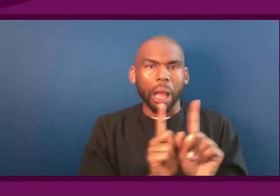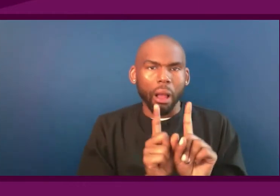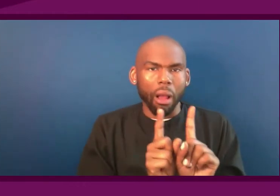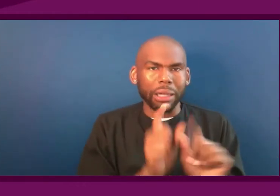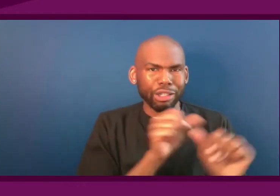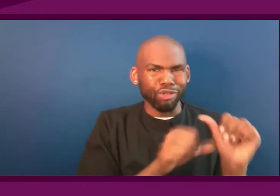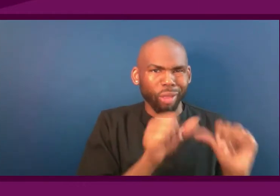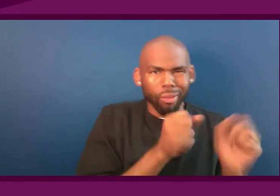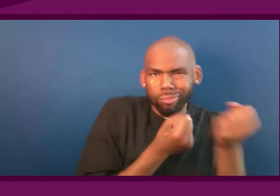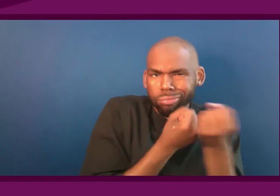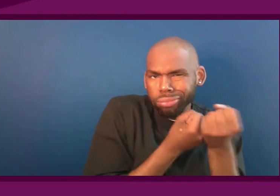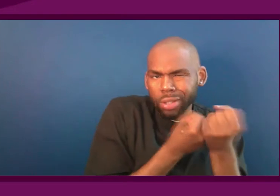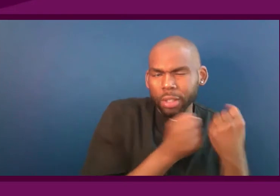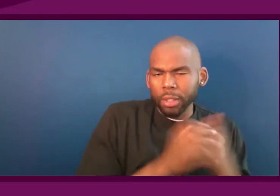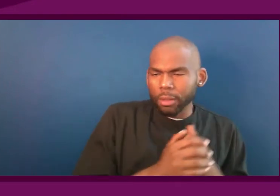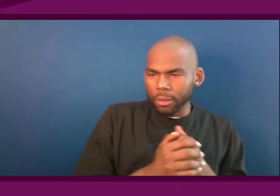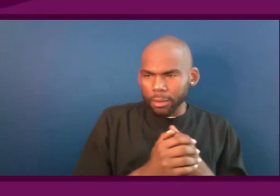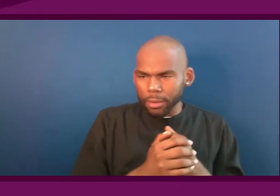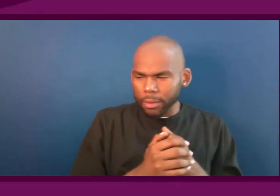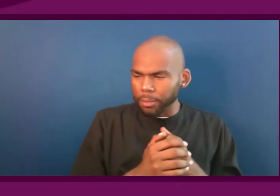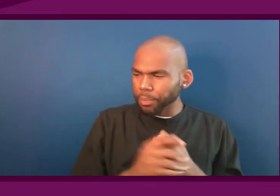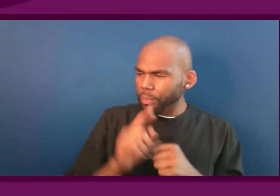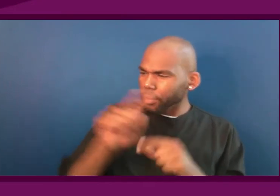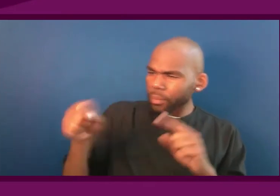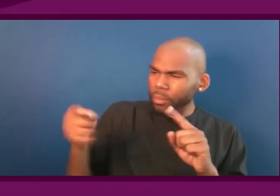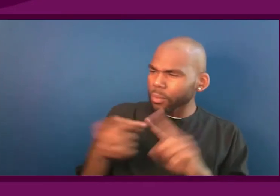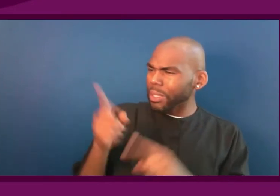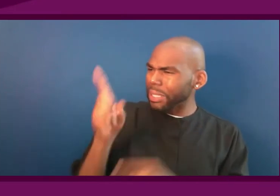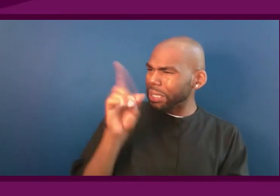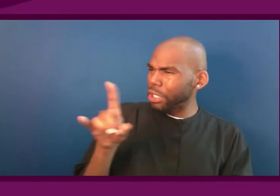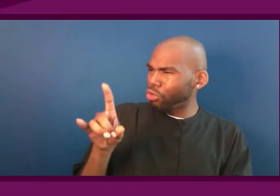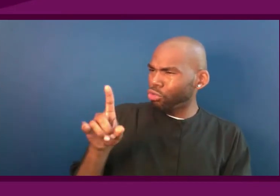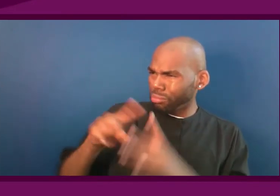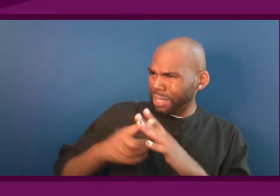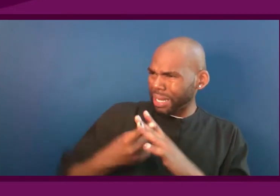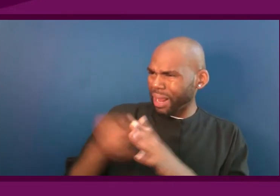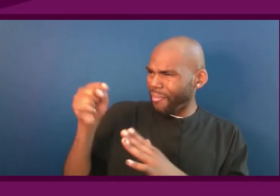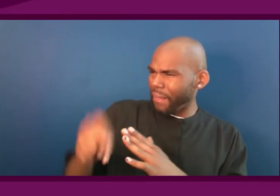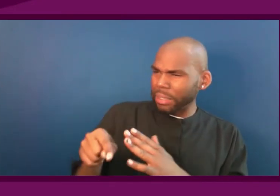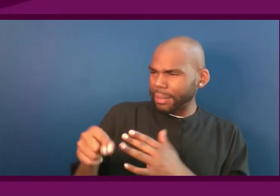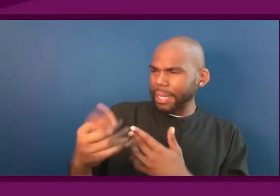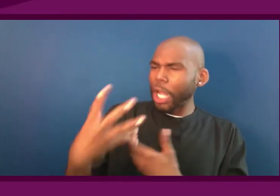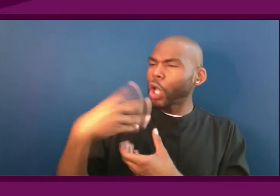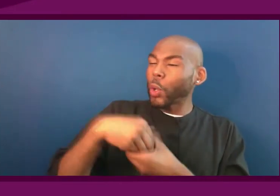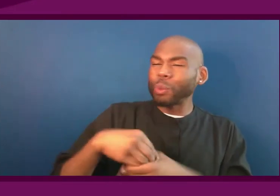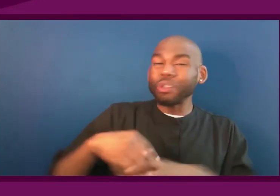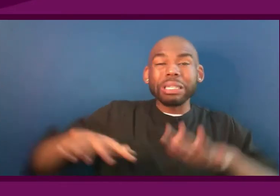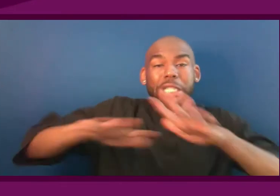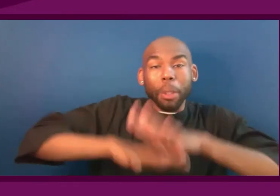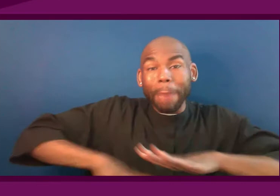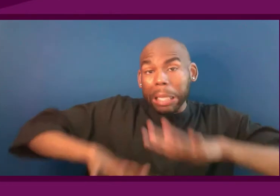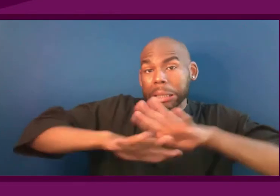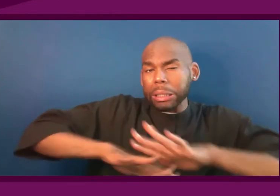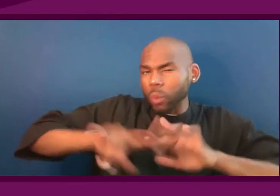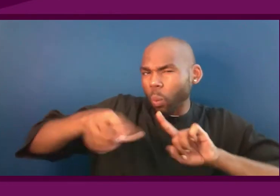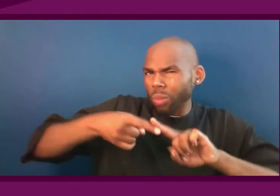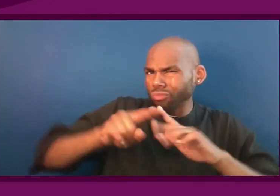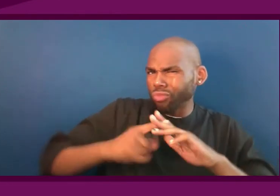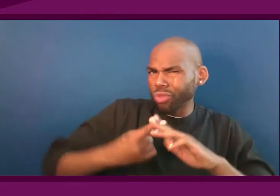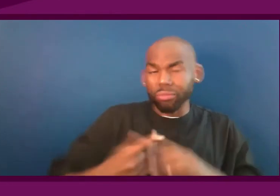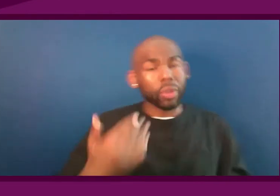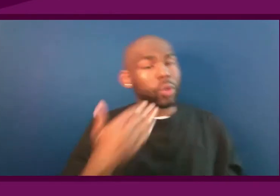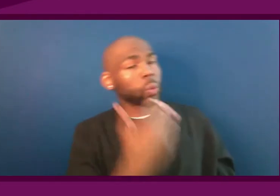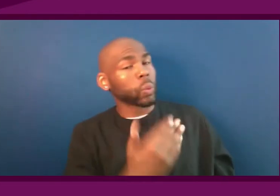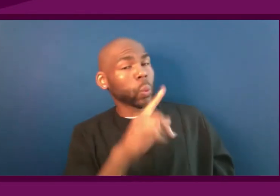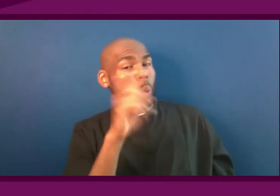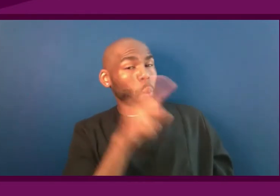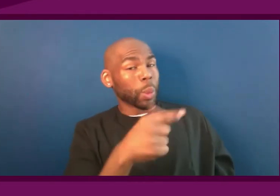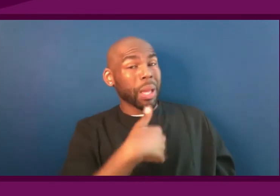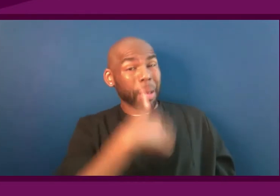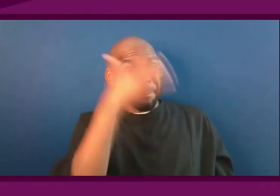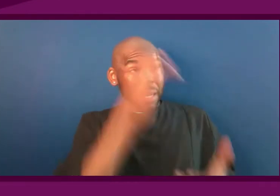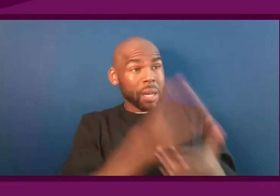syndrome because I remember right after I gave birth to her, looking at her. And by the way,